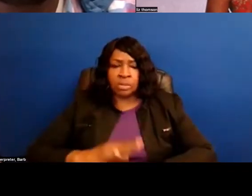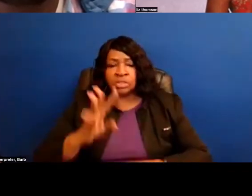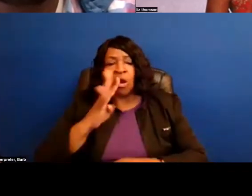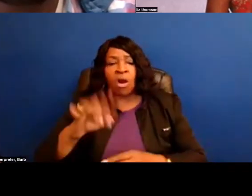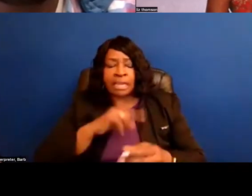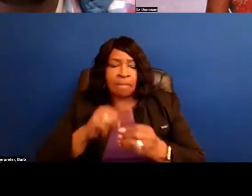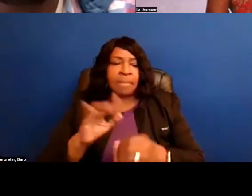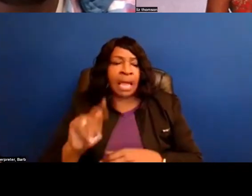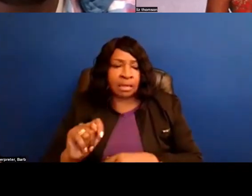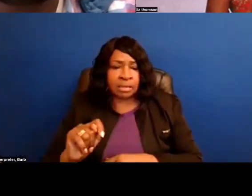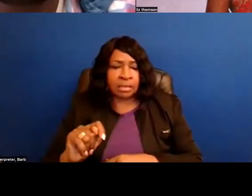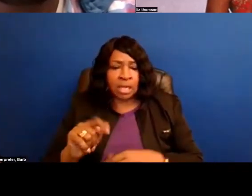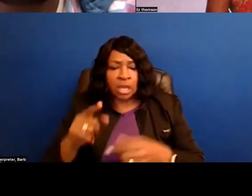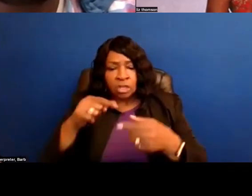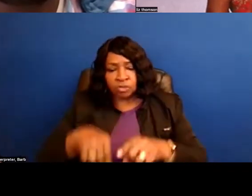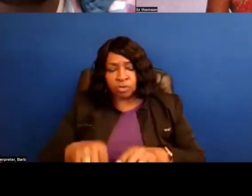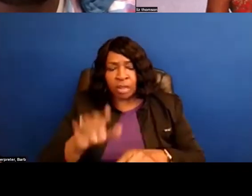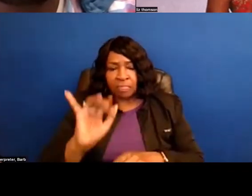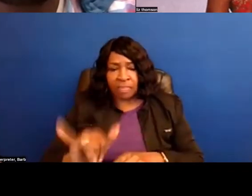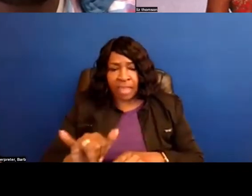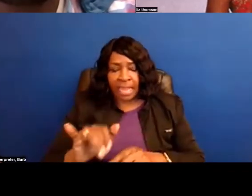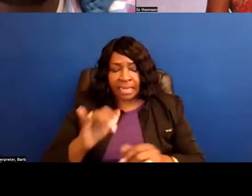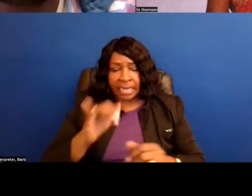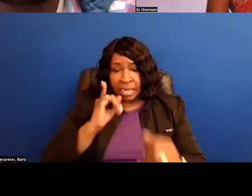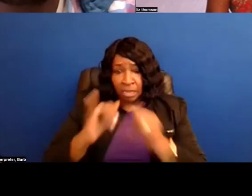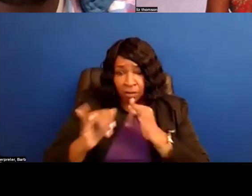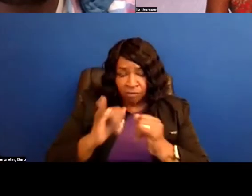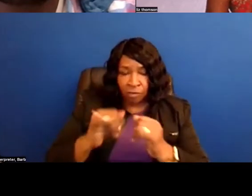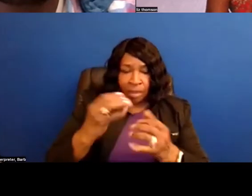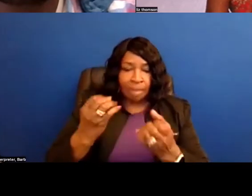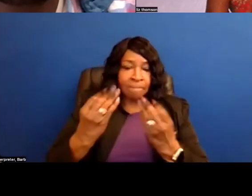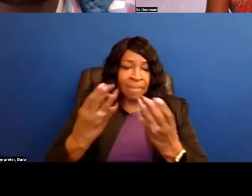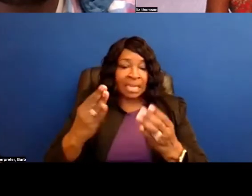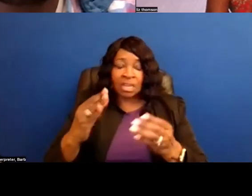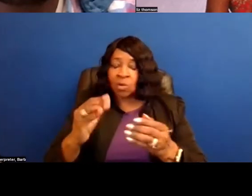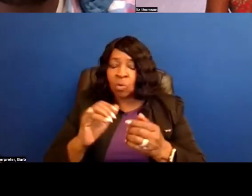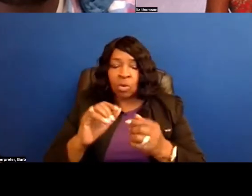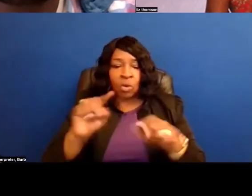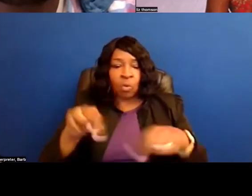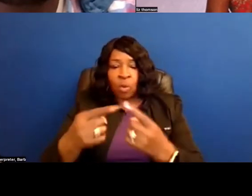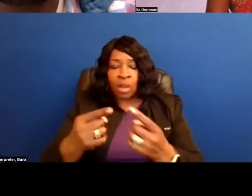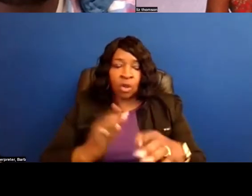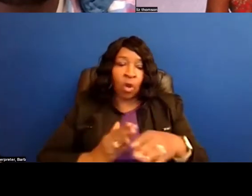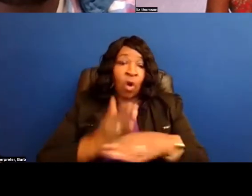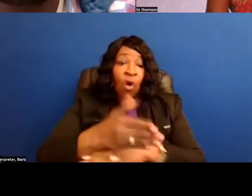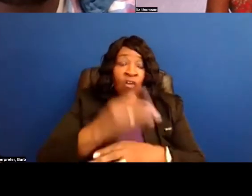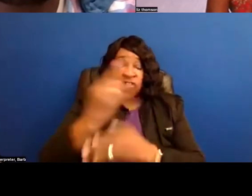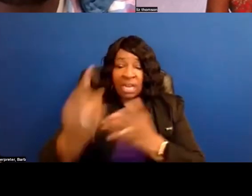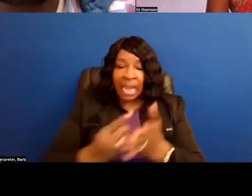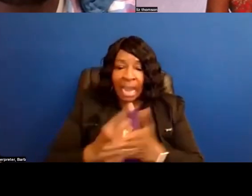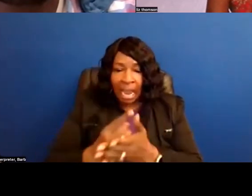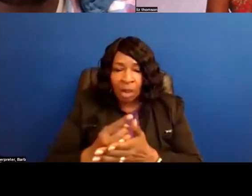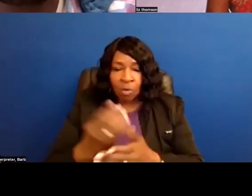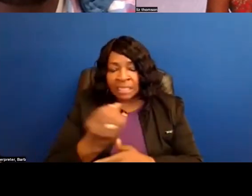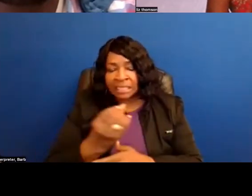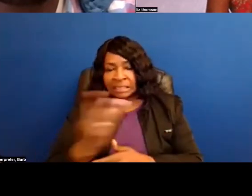During my 16 interviews, many went well over an hour, several stating how glad they were to talk about